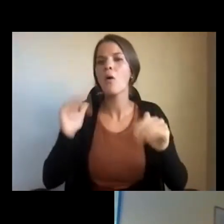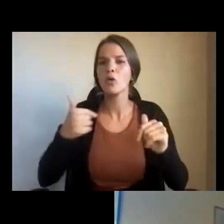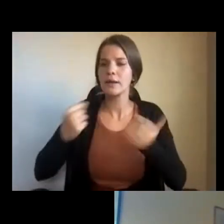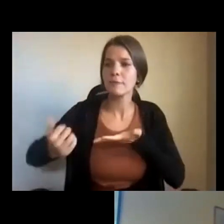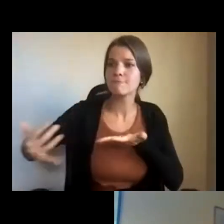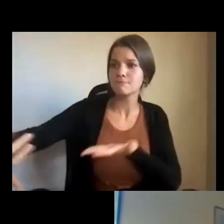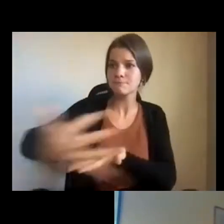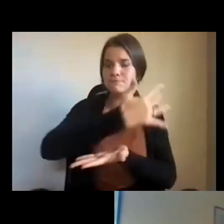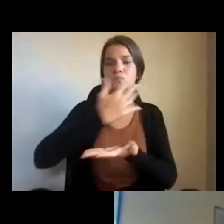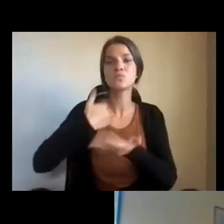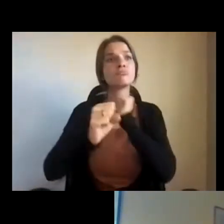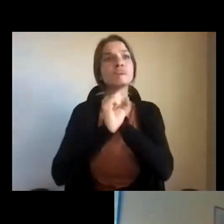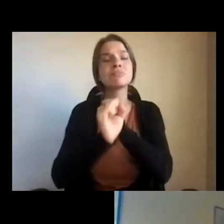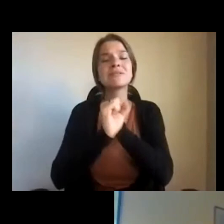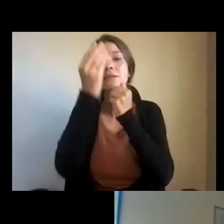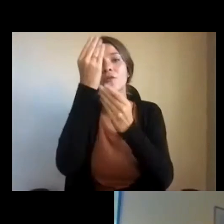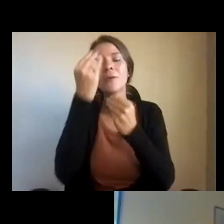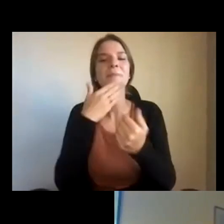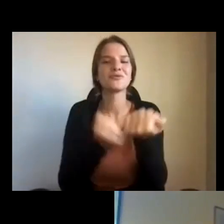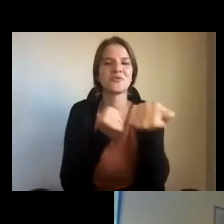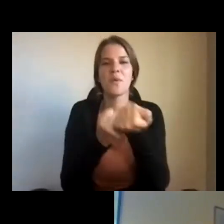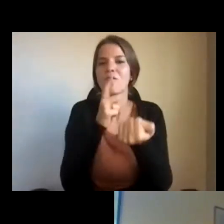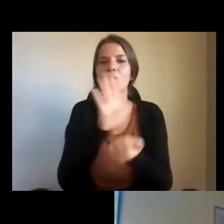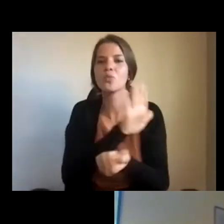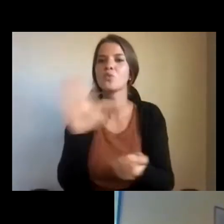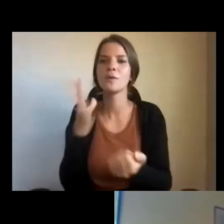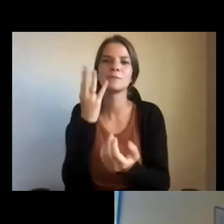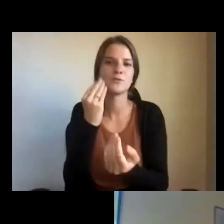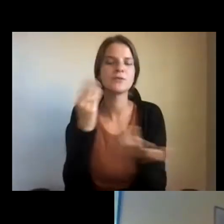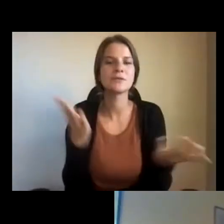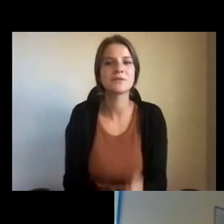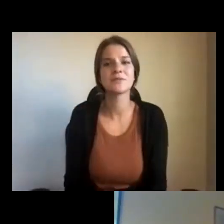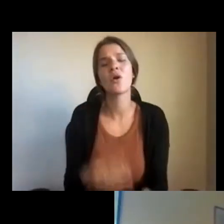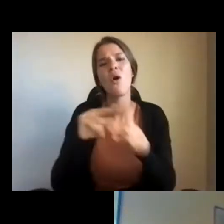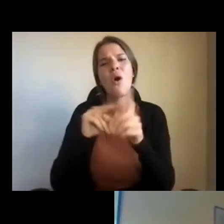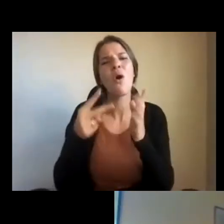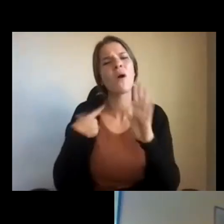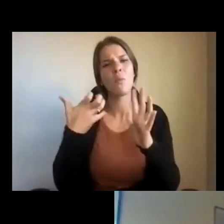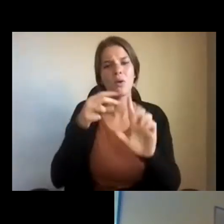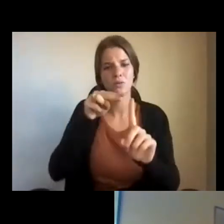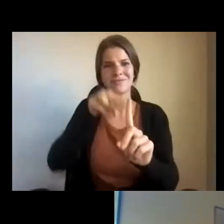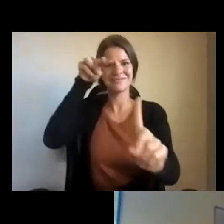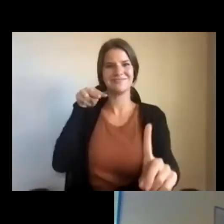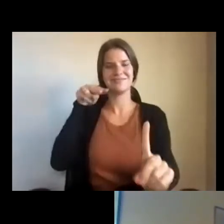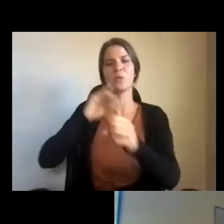will be supportive to where you are. I also want to put this in a larger context of COVID.